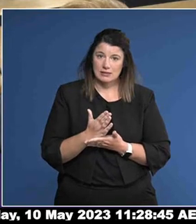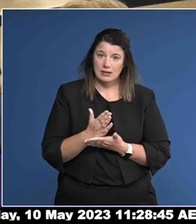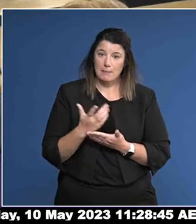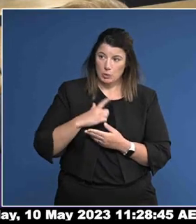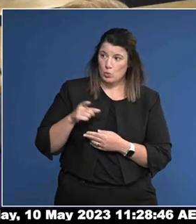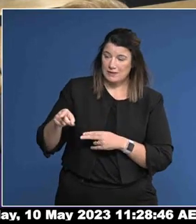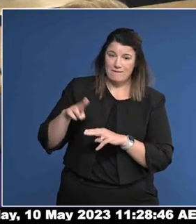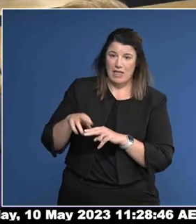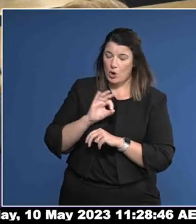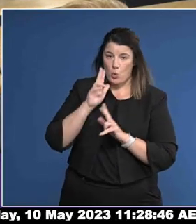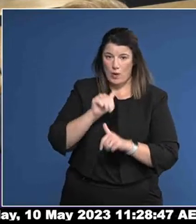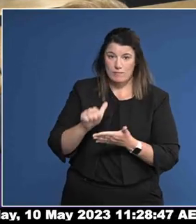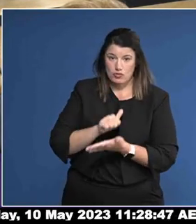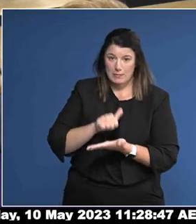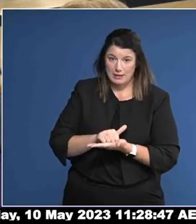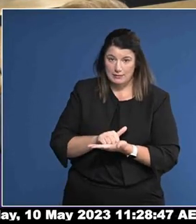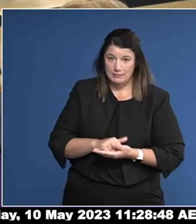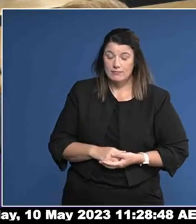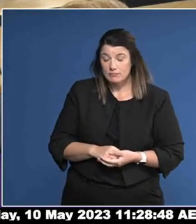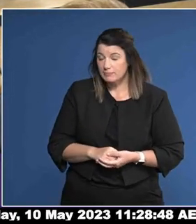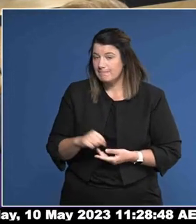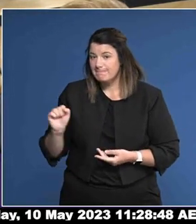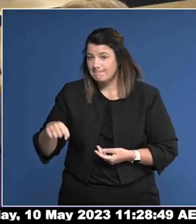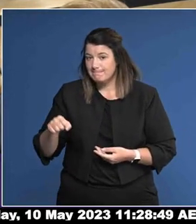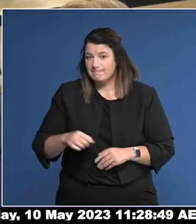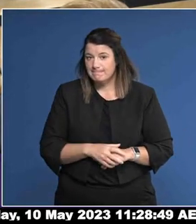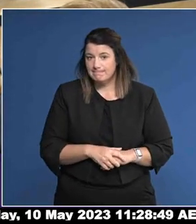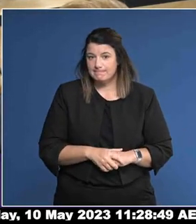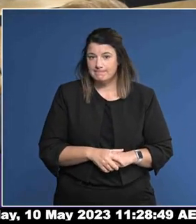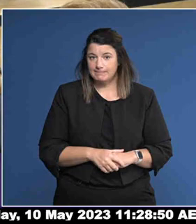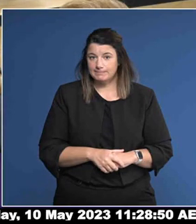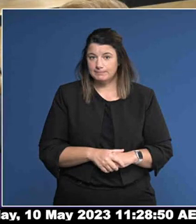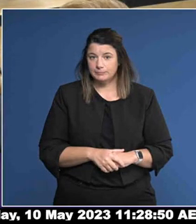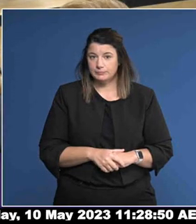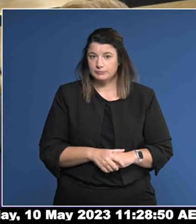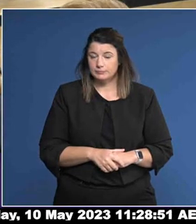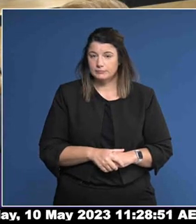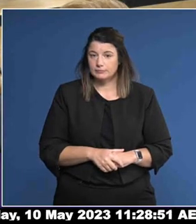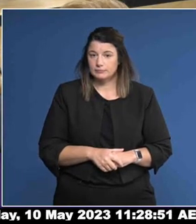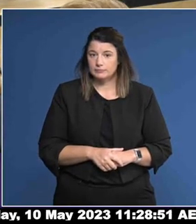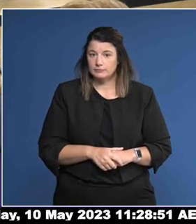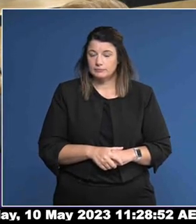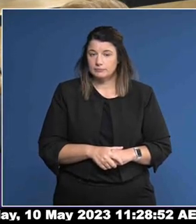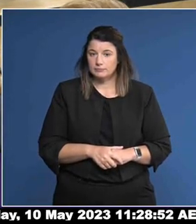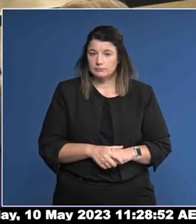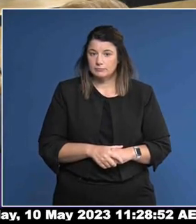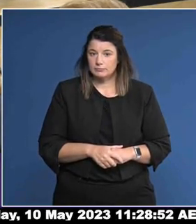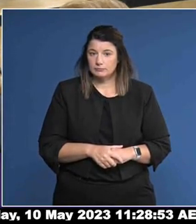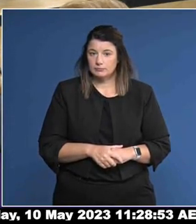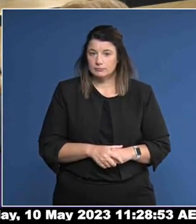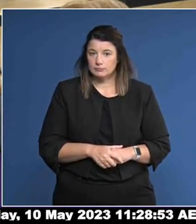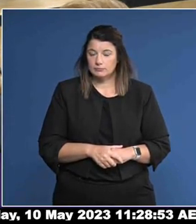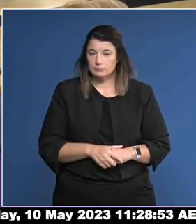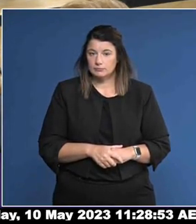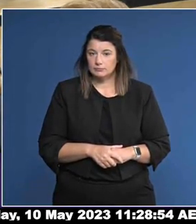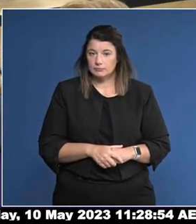Yes. MS MAHONY: Do you accept that it didn't have to occur?